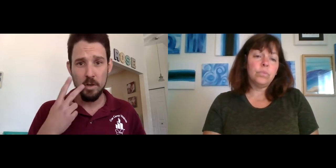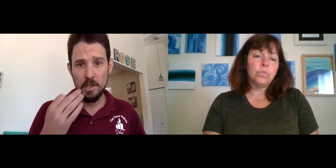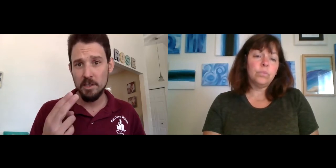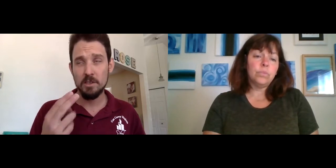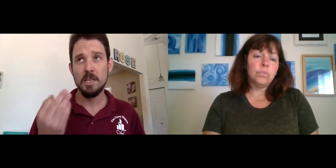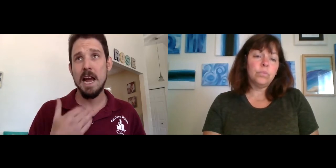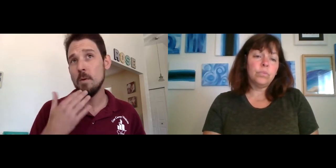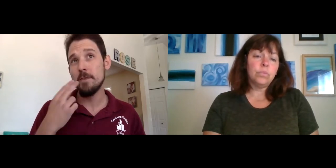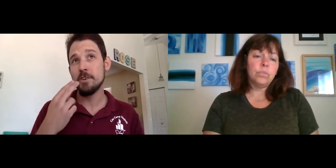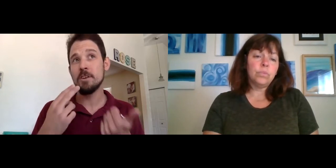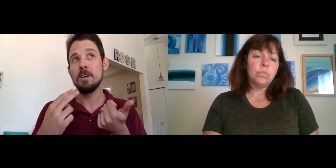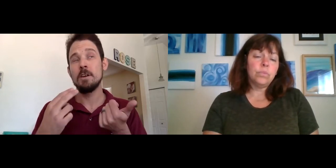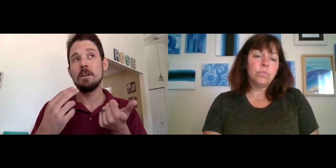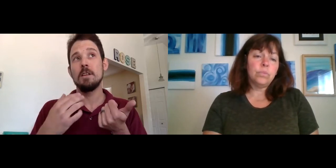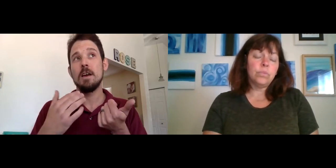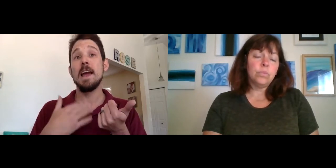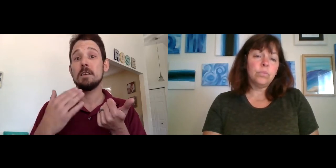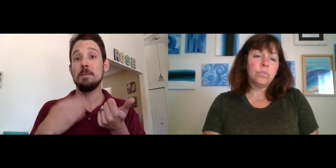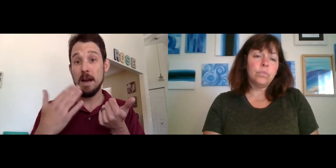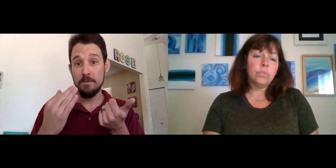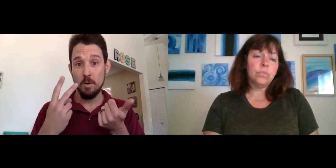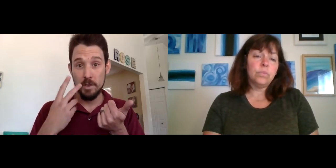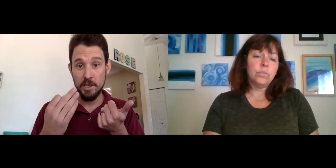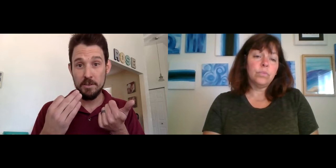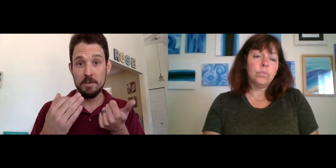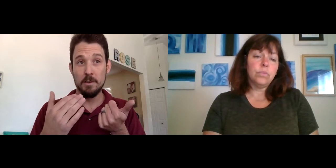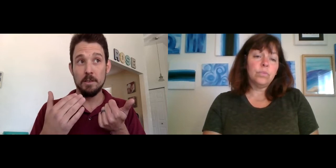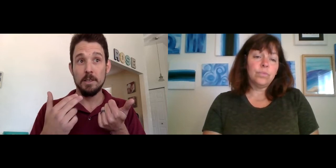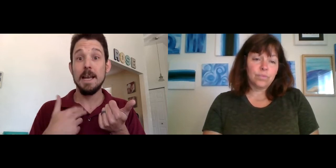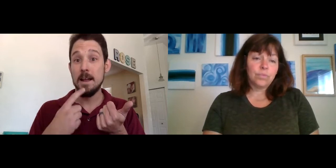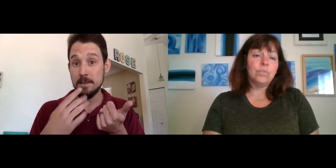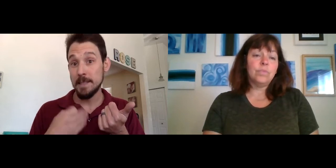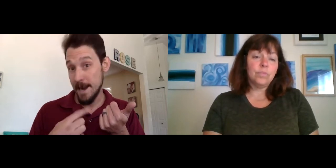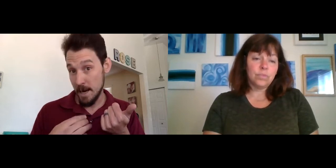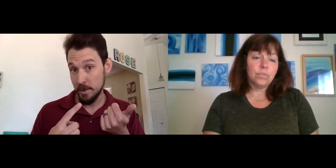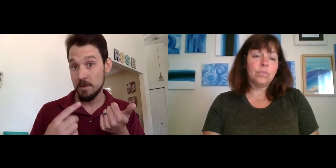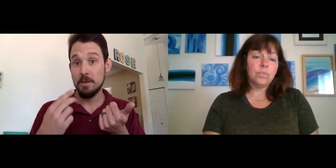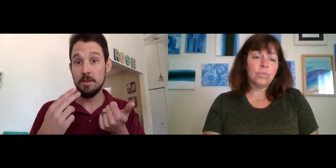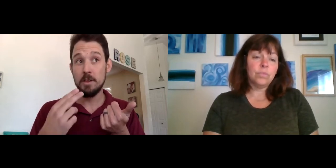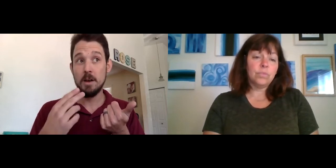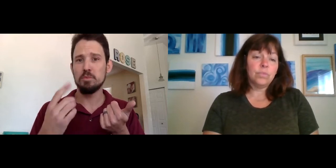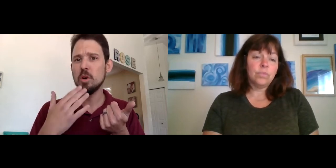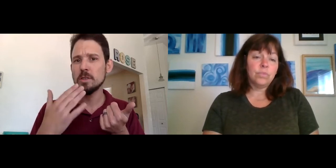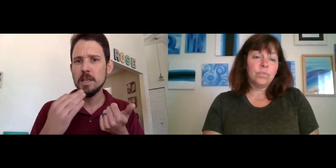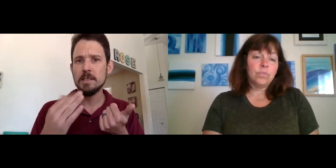years however in my fourth year Gallaudet happened, the protests